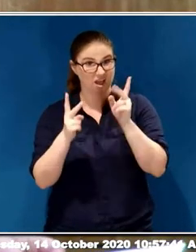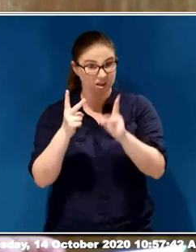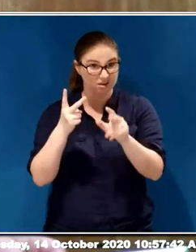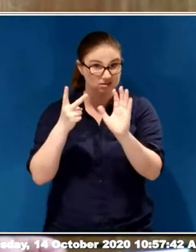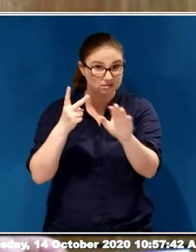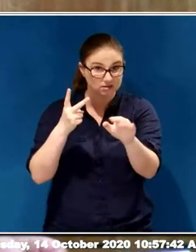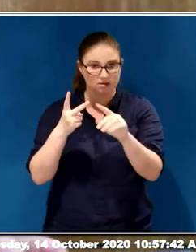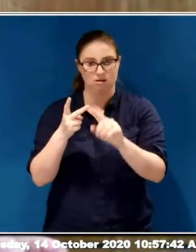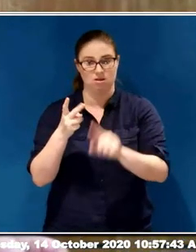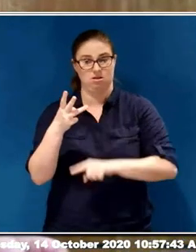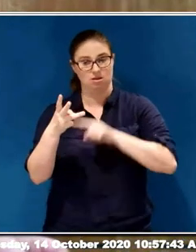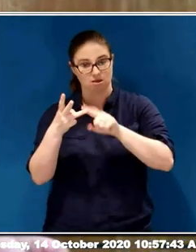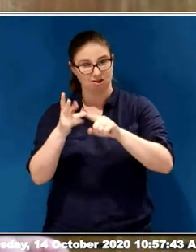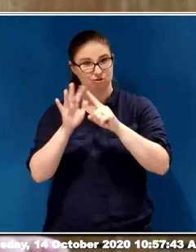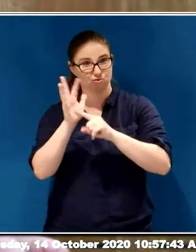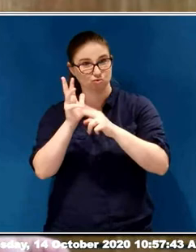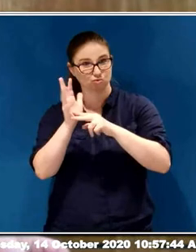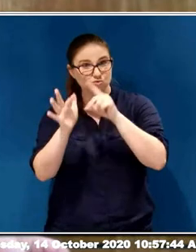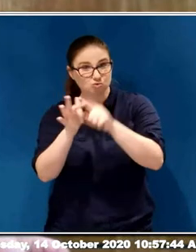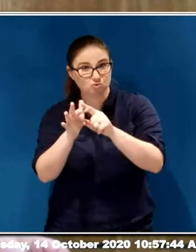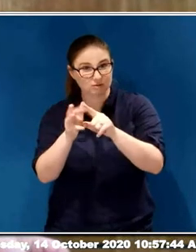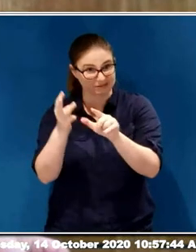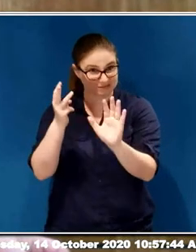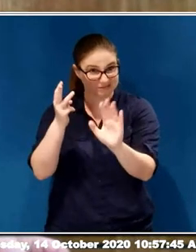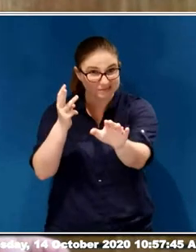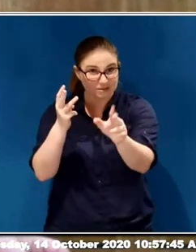His reply was that there was “no evidence” and that